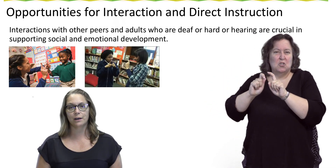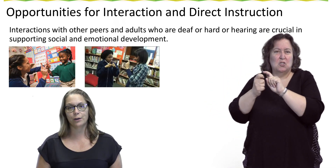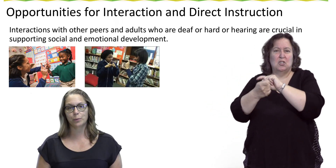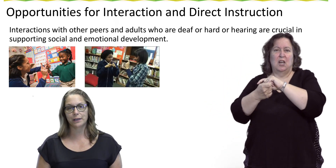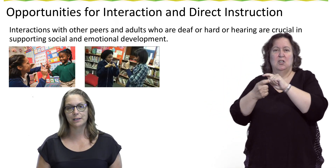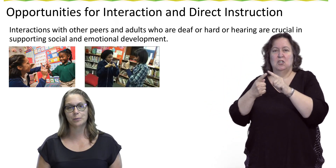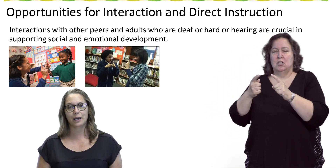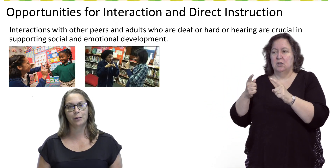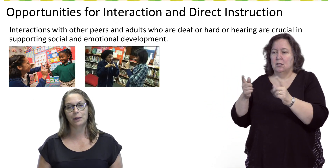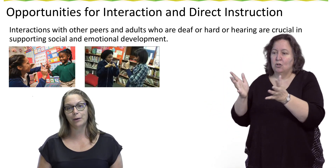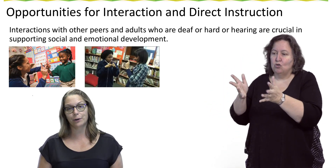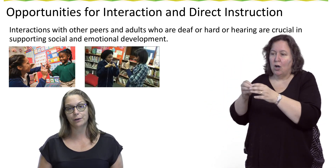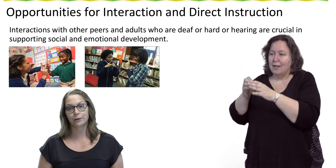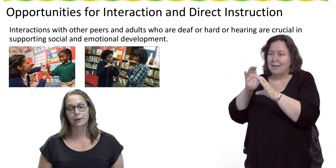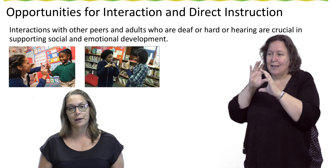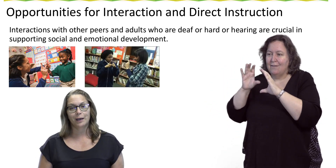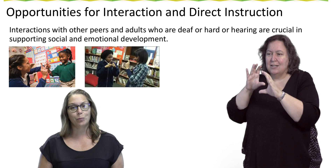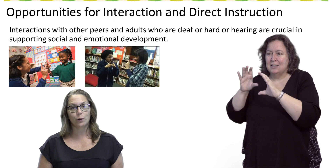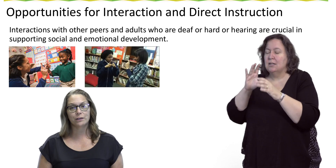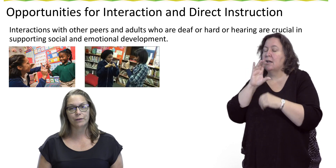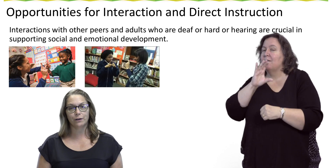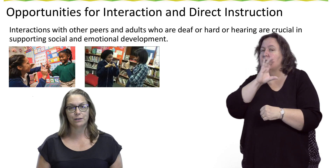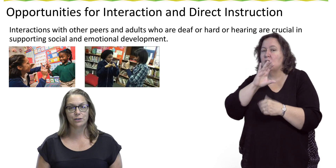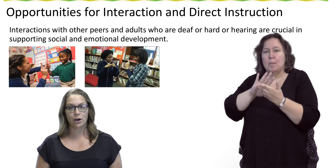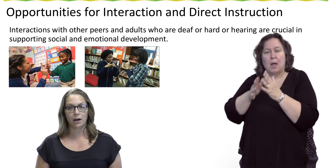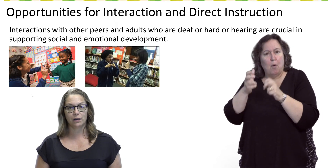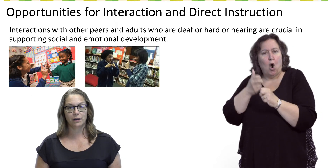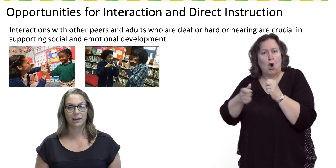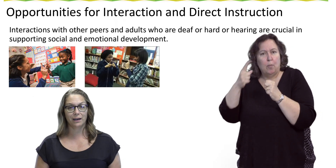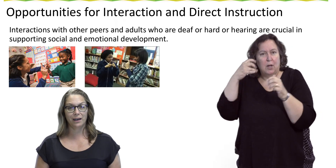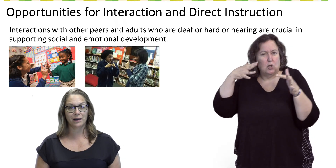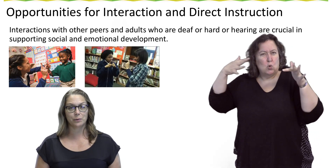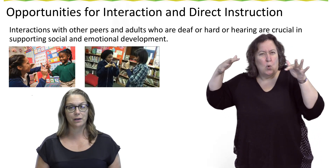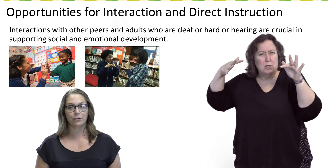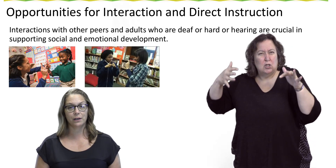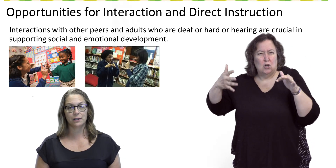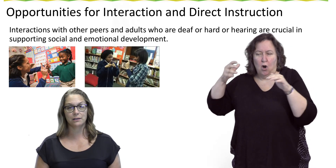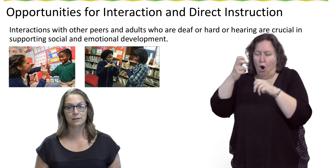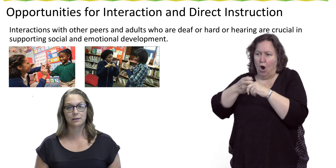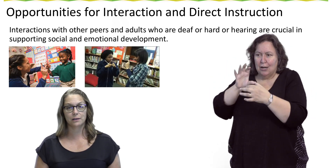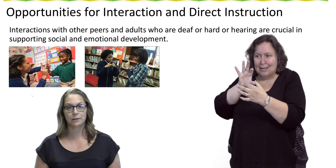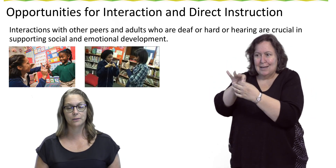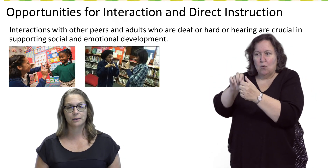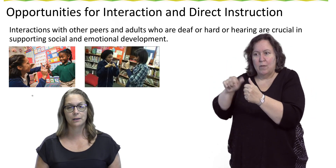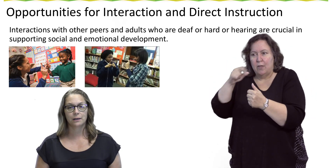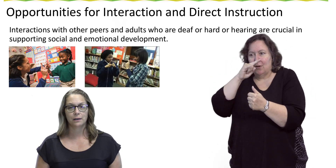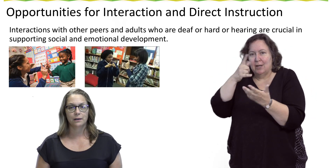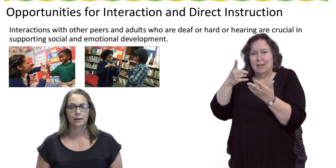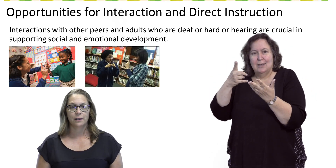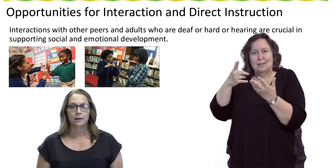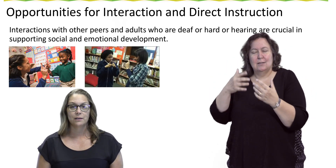and other places become louder and more difficult to talk and connect with other kids.